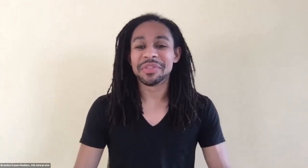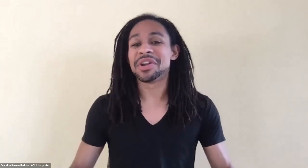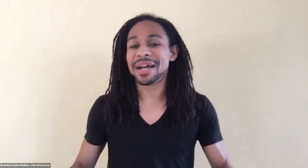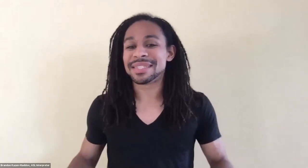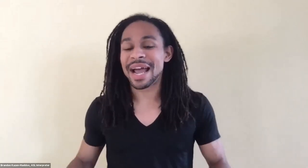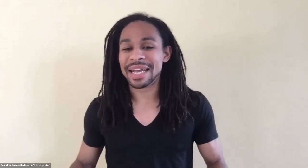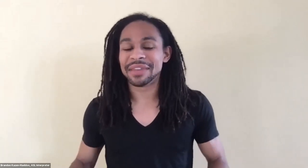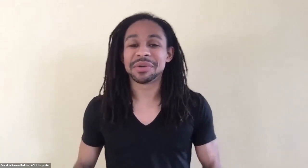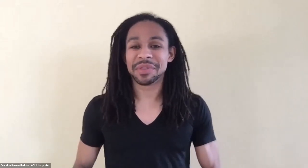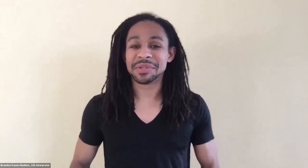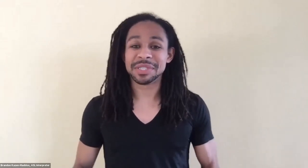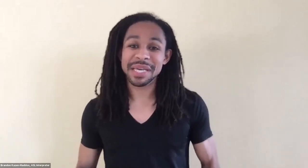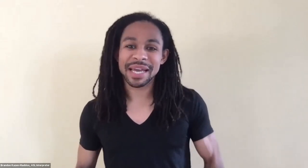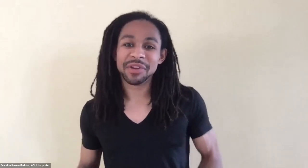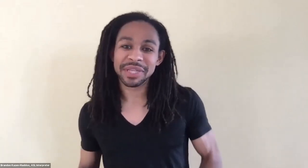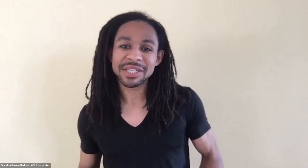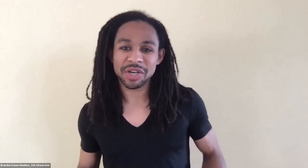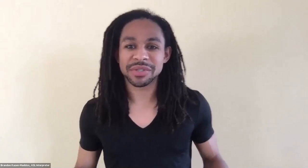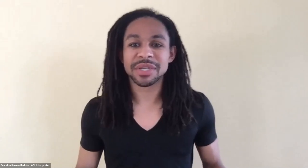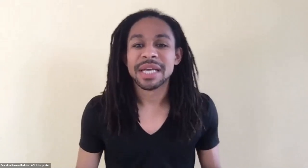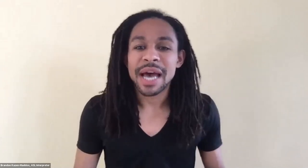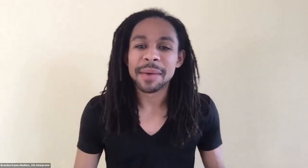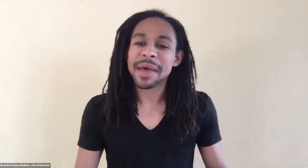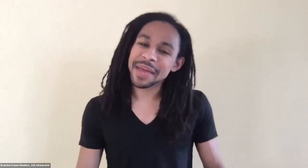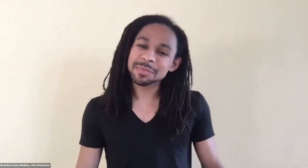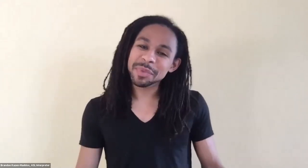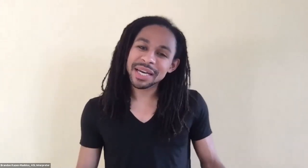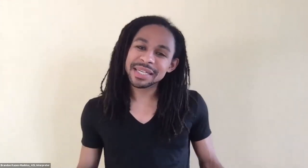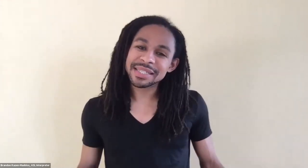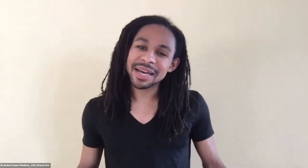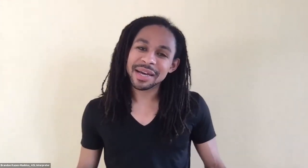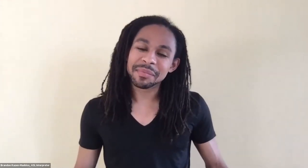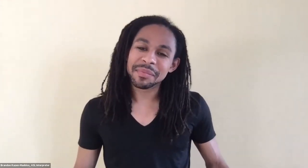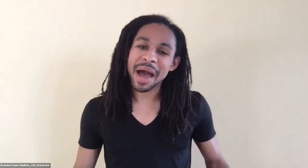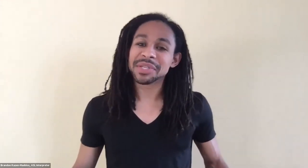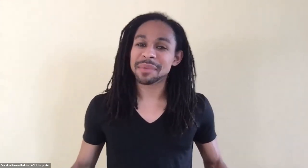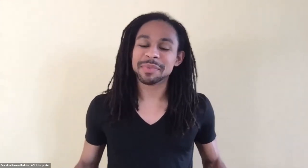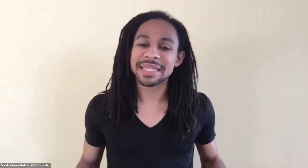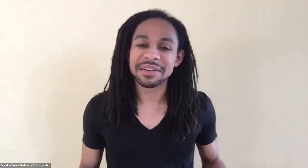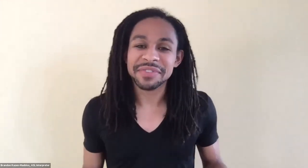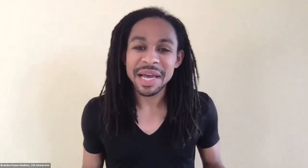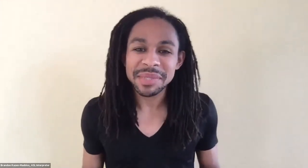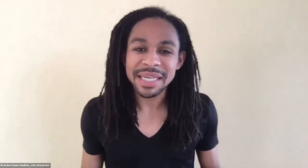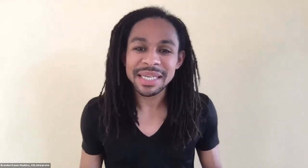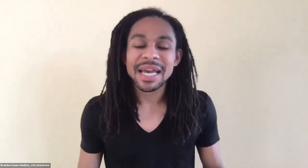they're not signing, they're speaking and they're listeners, and that's because I was adopted by a Deaf family.